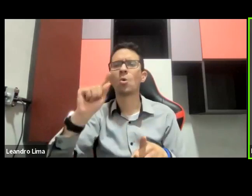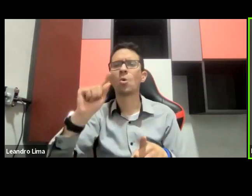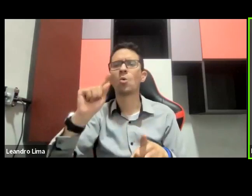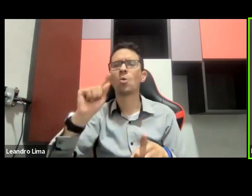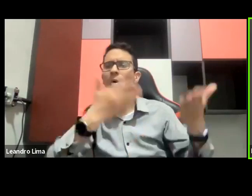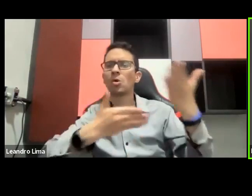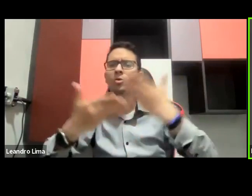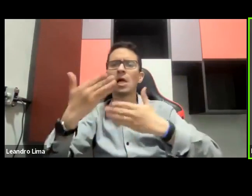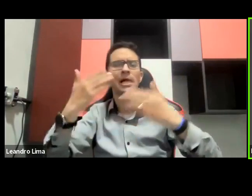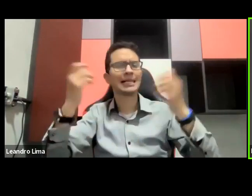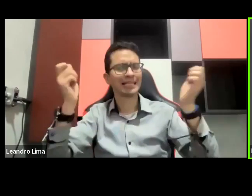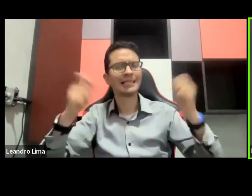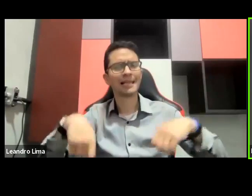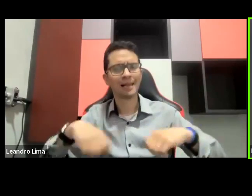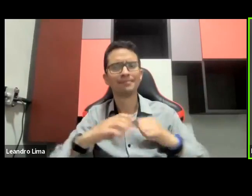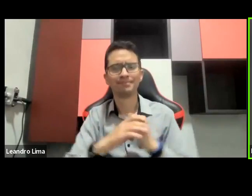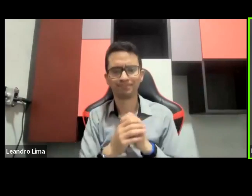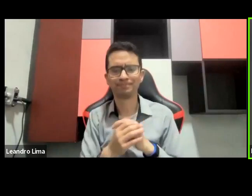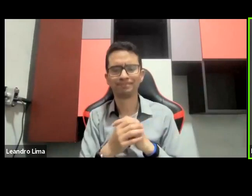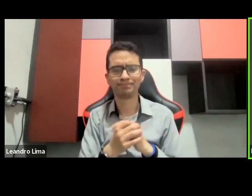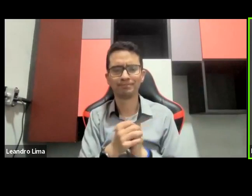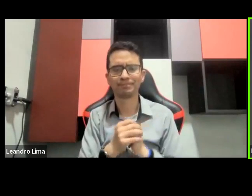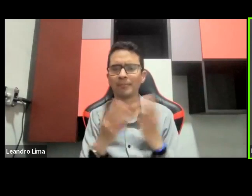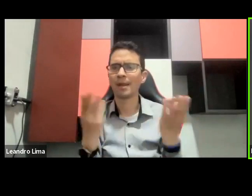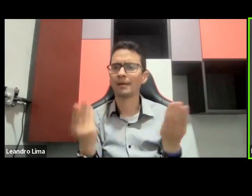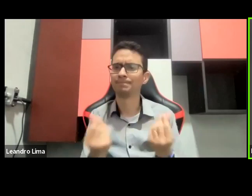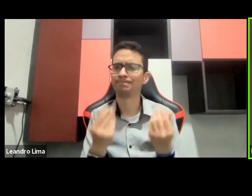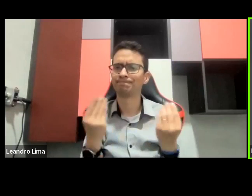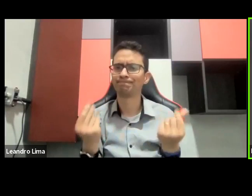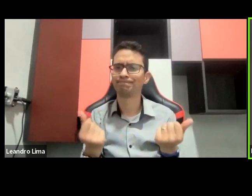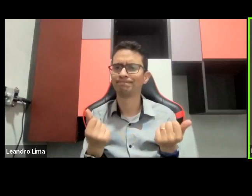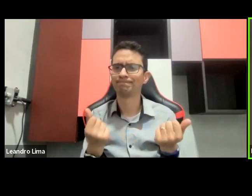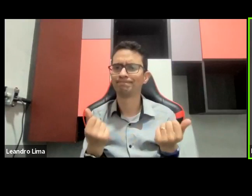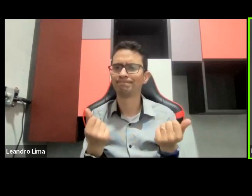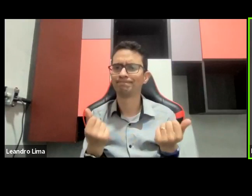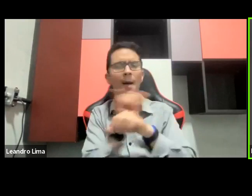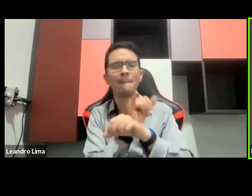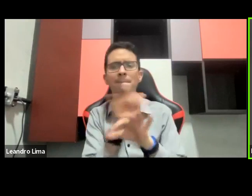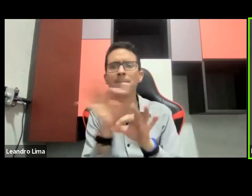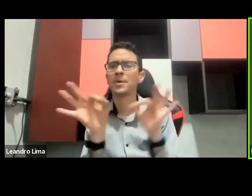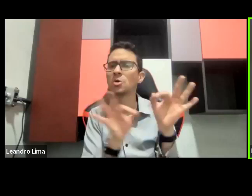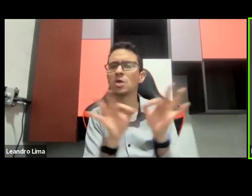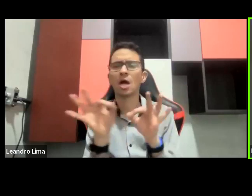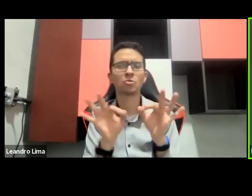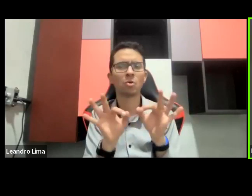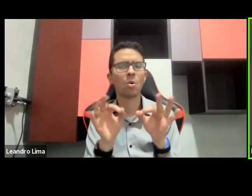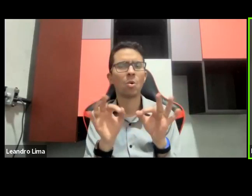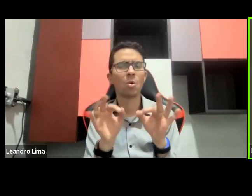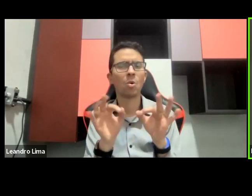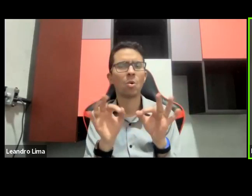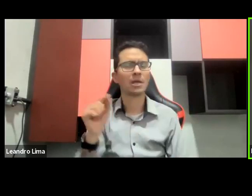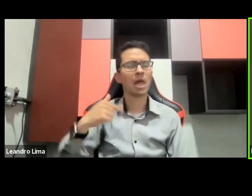collaborative agency which assumed the form a joint assumed the form a joint assumed the form a joint project when I speak about uh project when I speak about uh